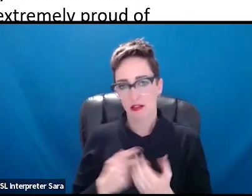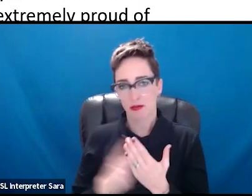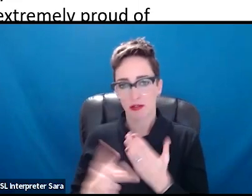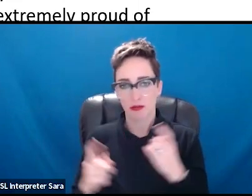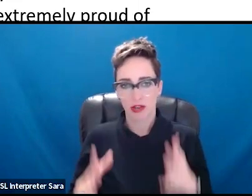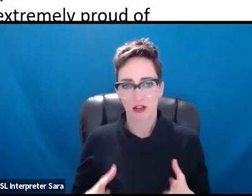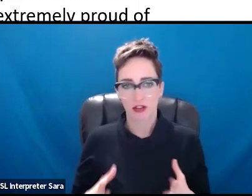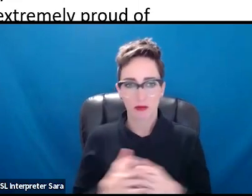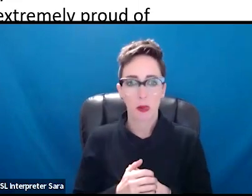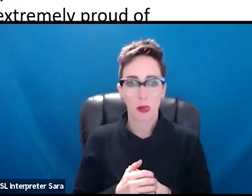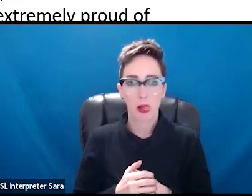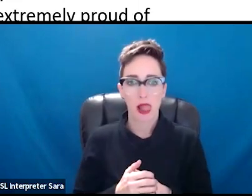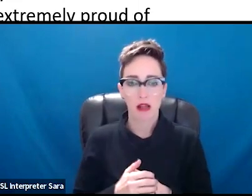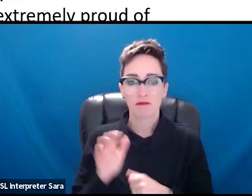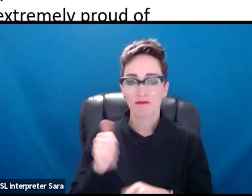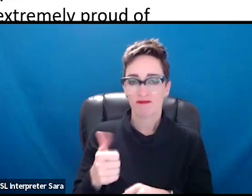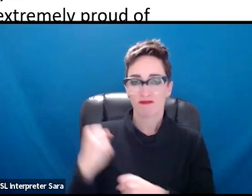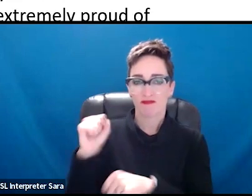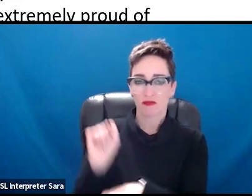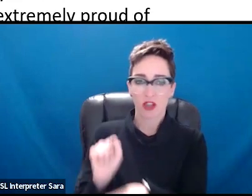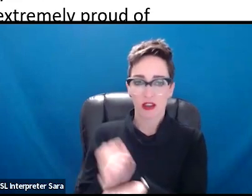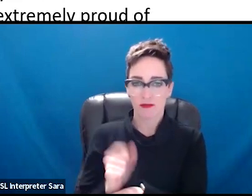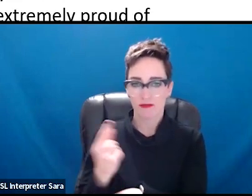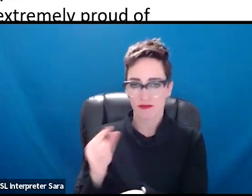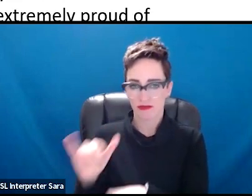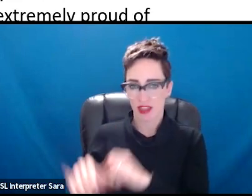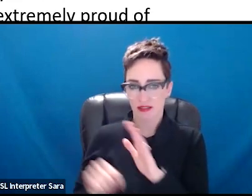In his role as Maryland State Mental Health Director,